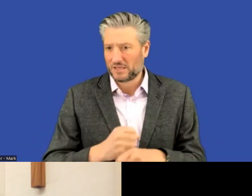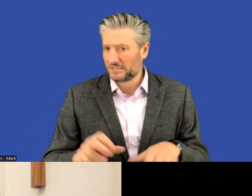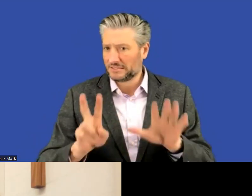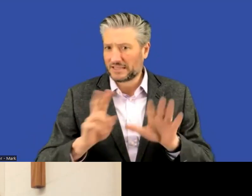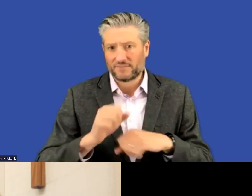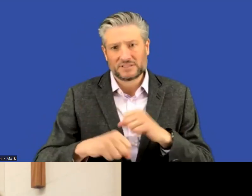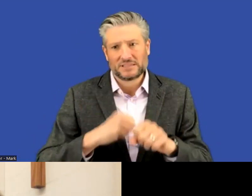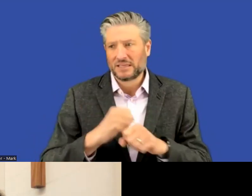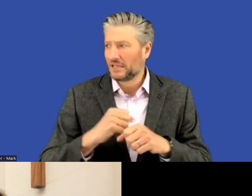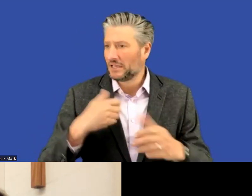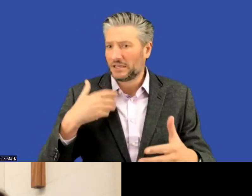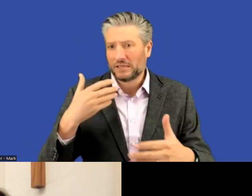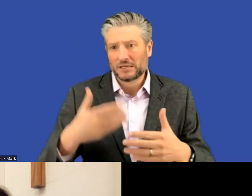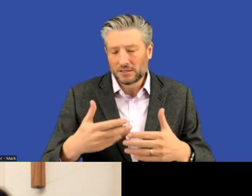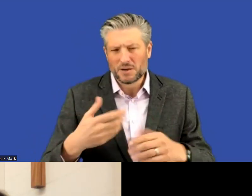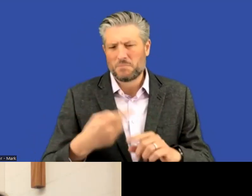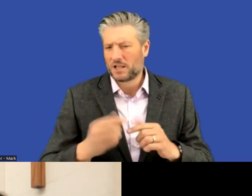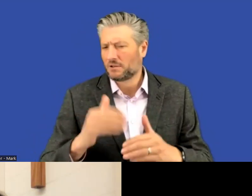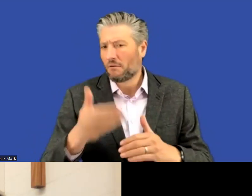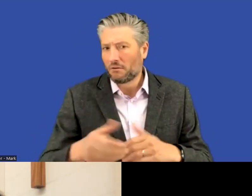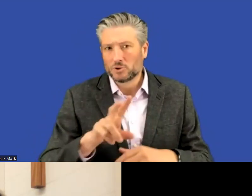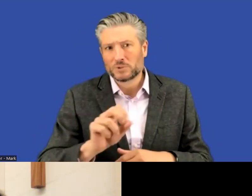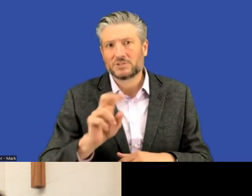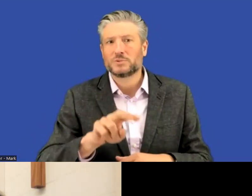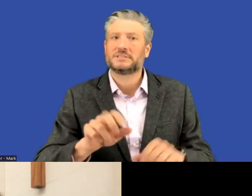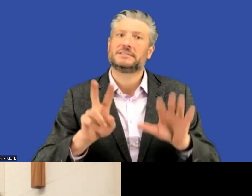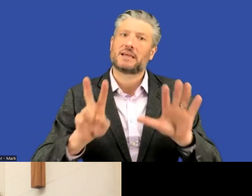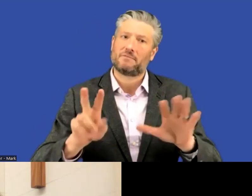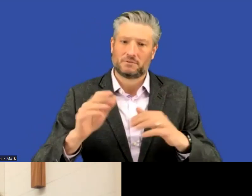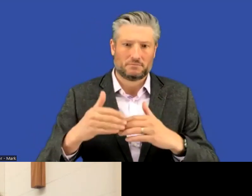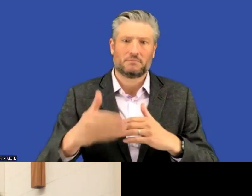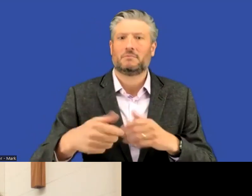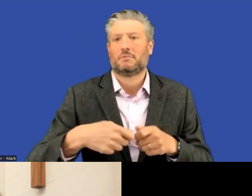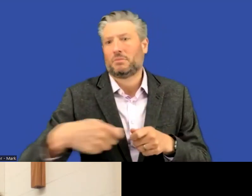a never-ending process.